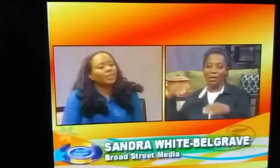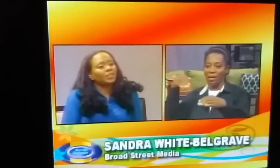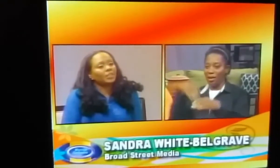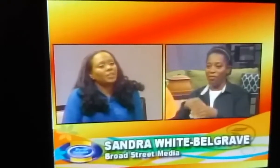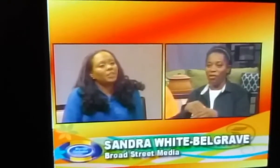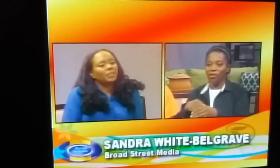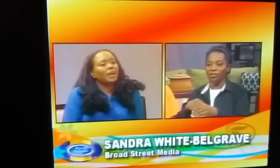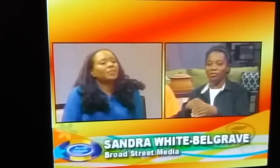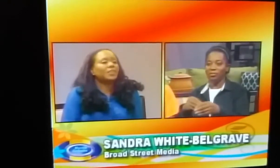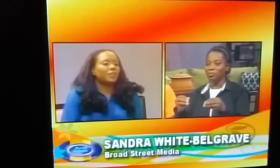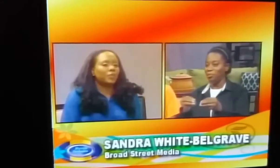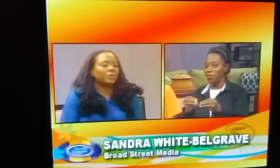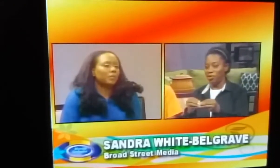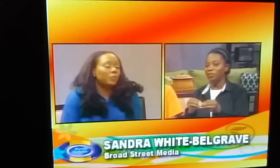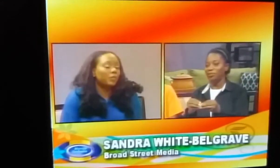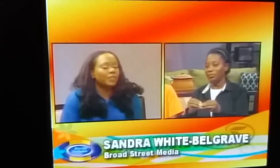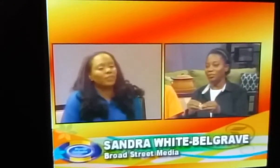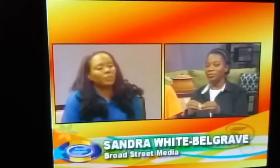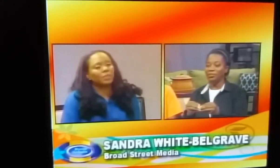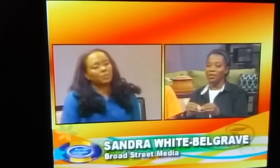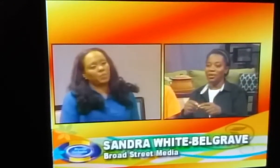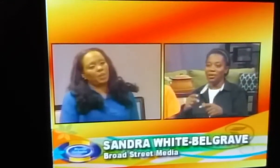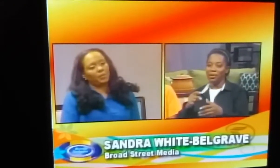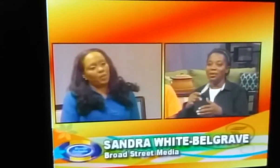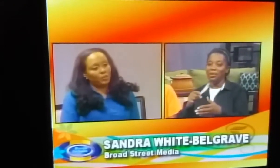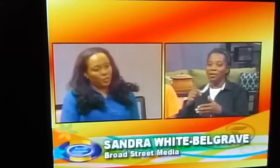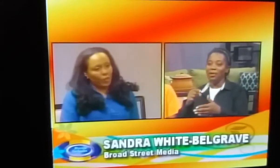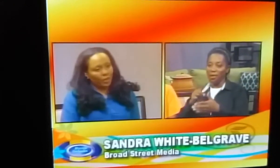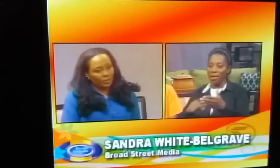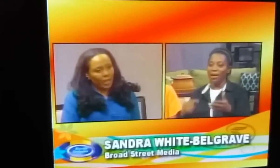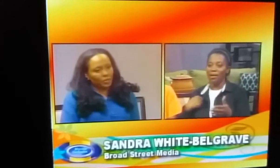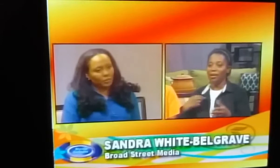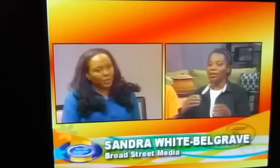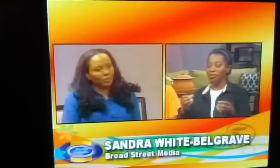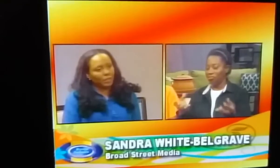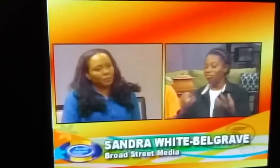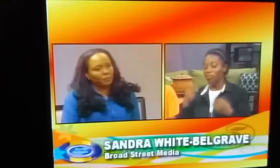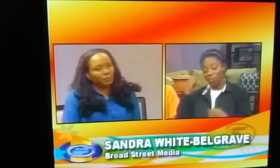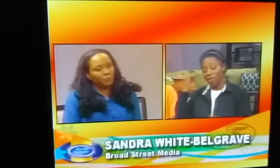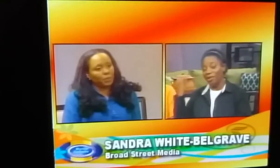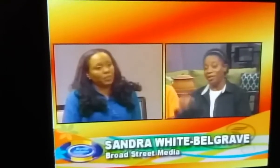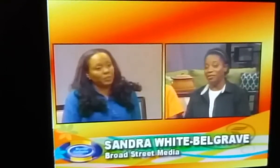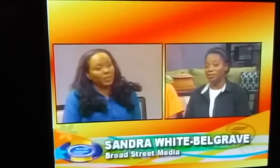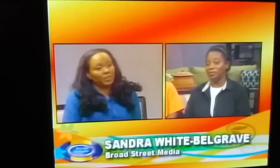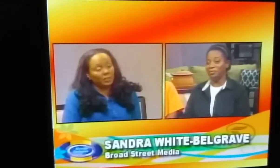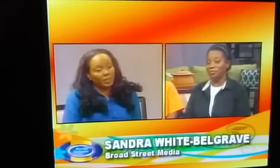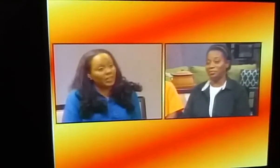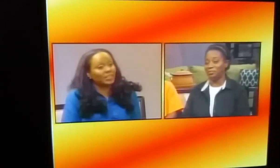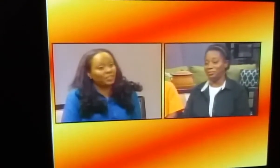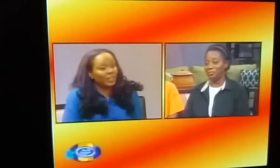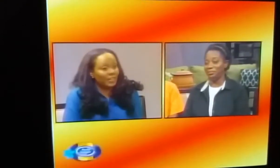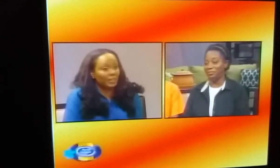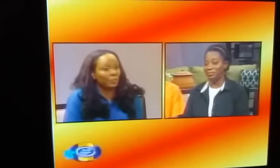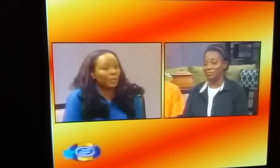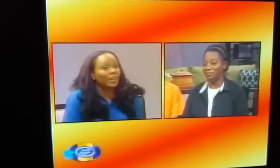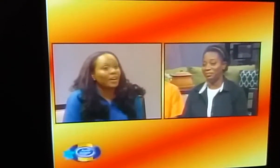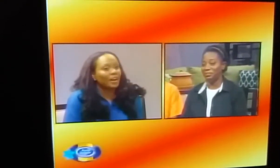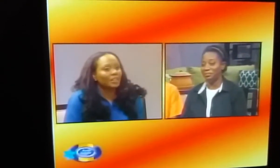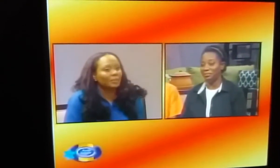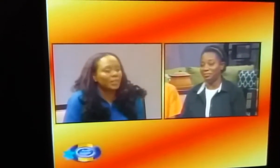become involved as well that was my real being there because it's a great idea I want to be